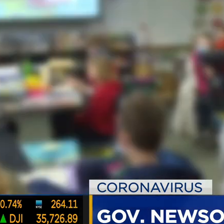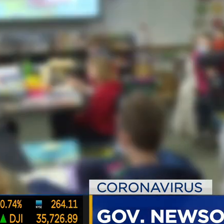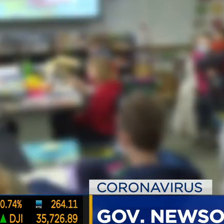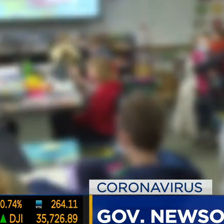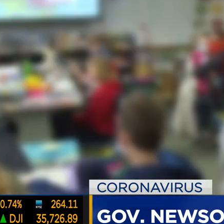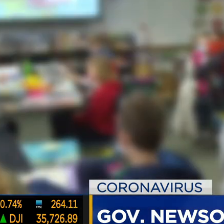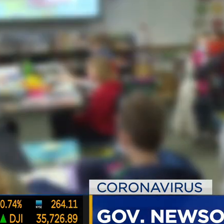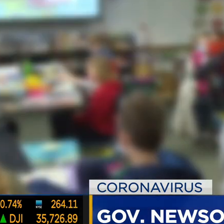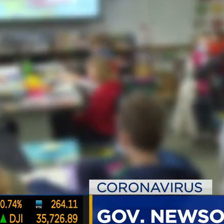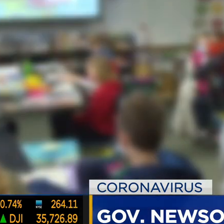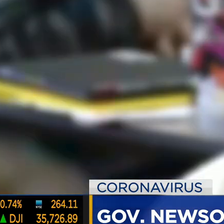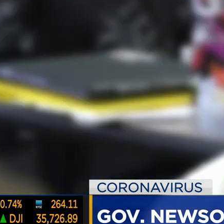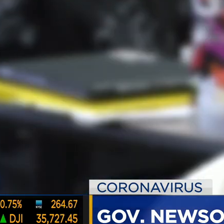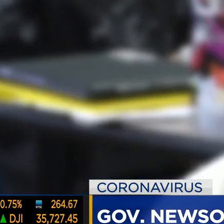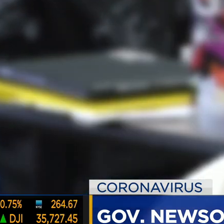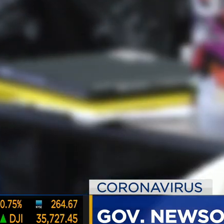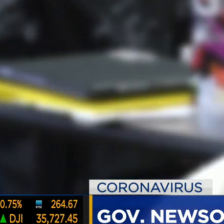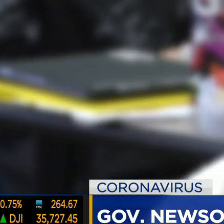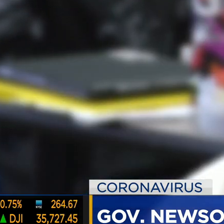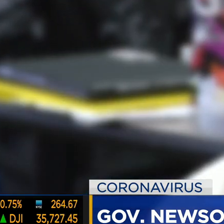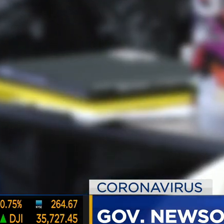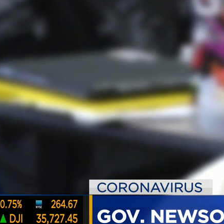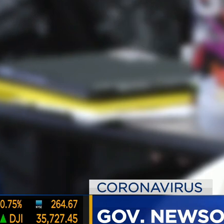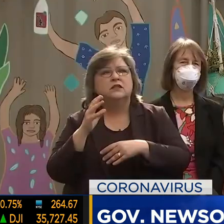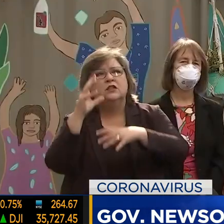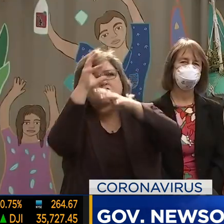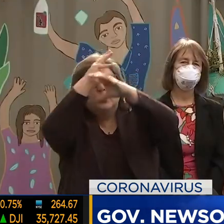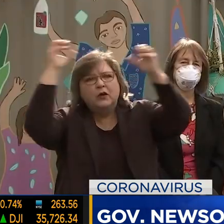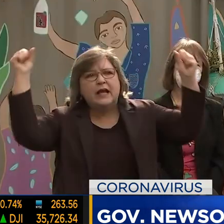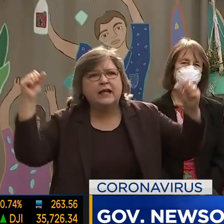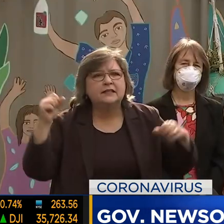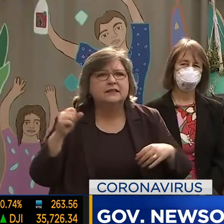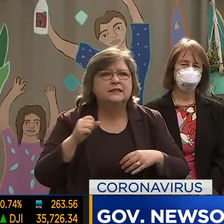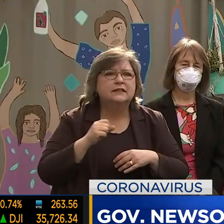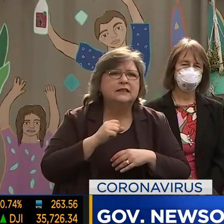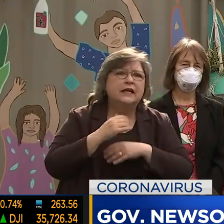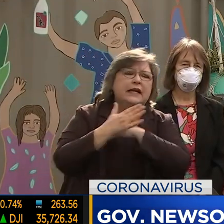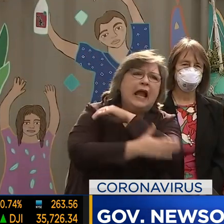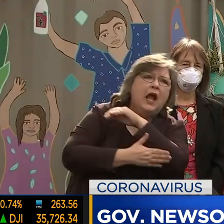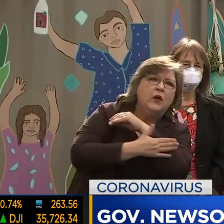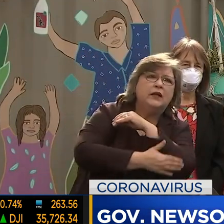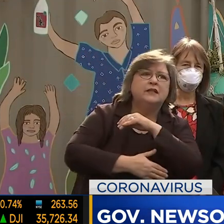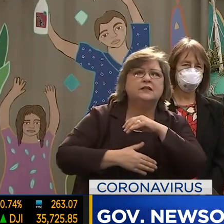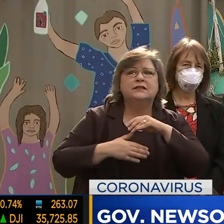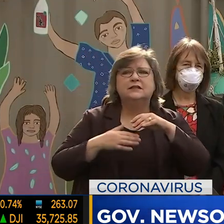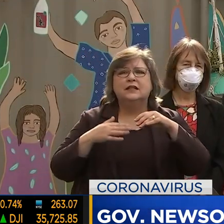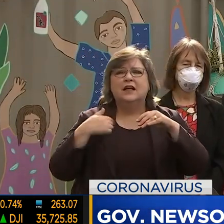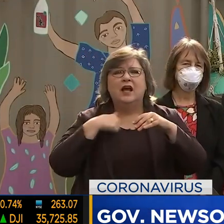DISTRICTS IN CALIFORNIA. 10,500 PLUS SCHOOLS. EVERYBODY HAS STRONG OPINIONS.